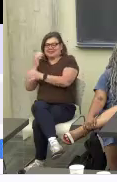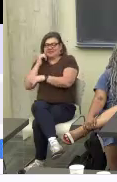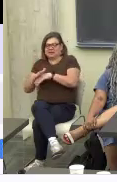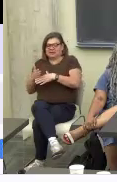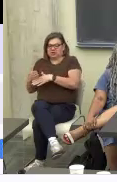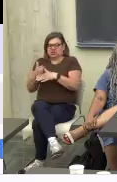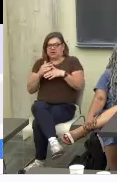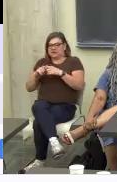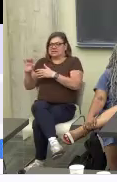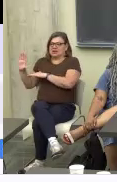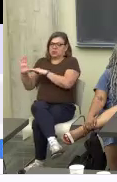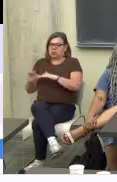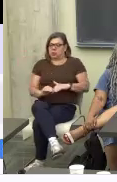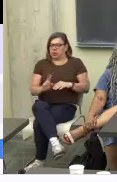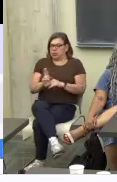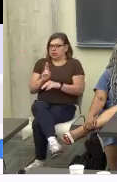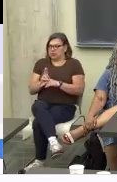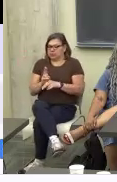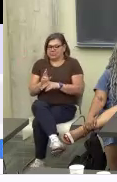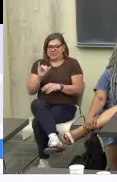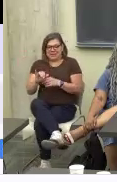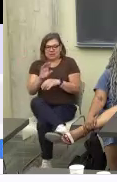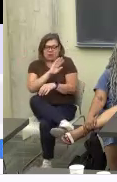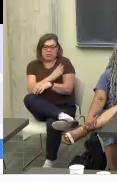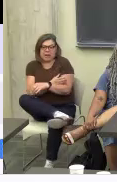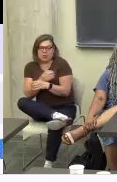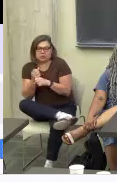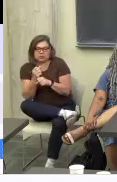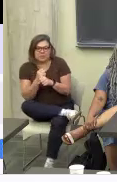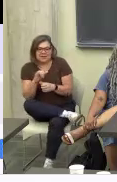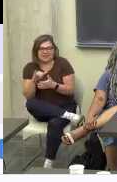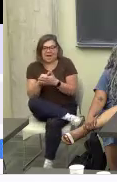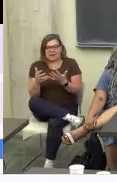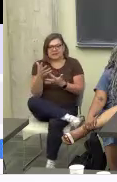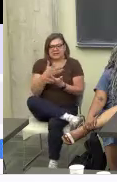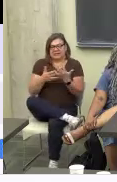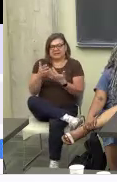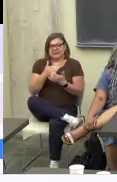than depreciating with use. It is within our power to create such webs of interdependence